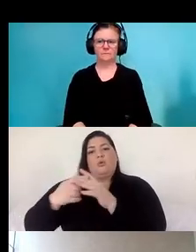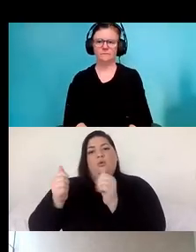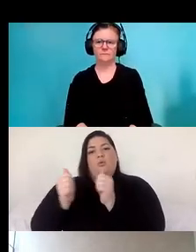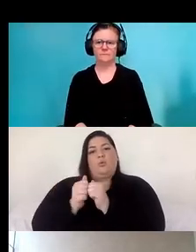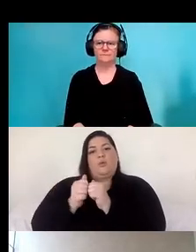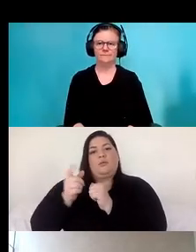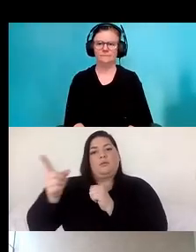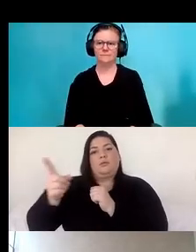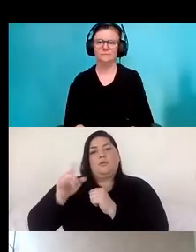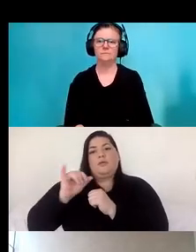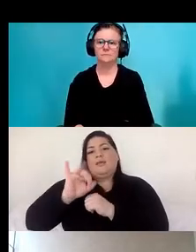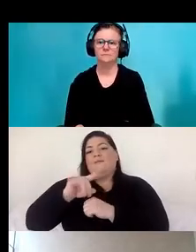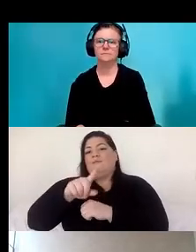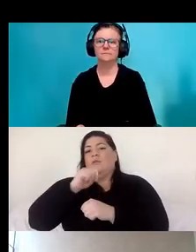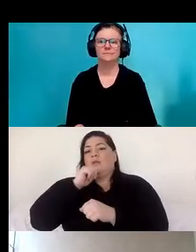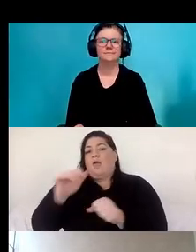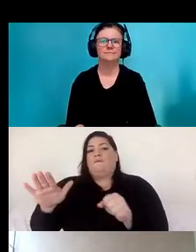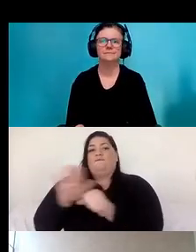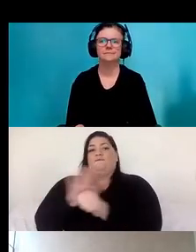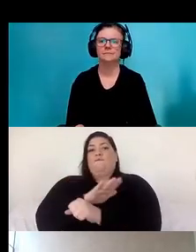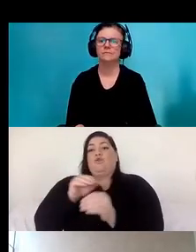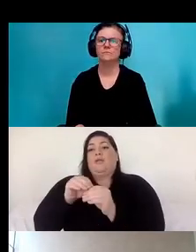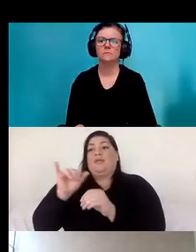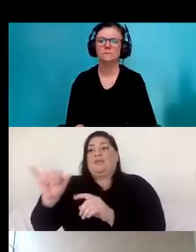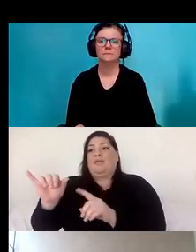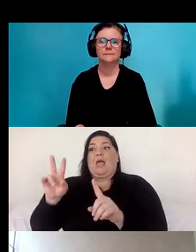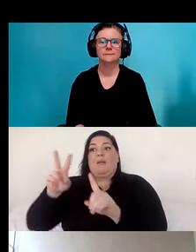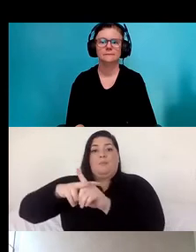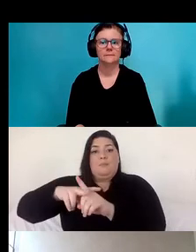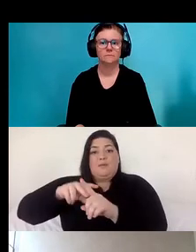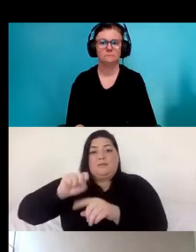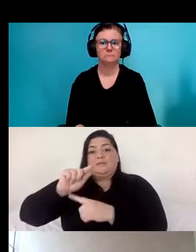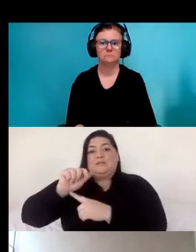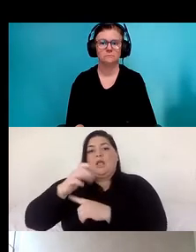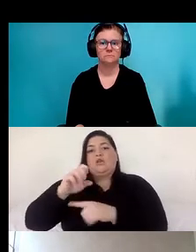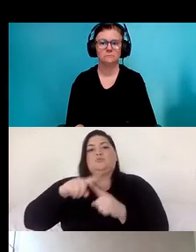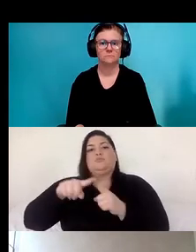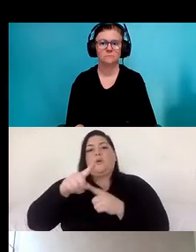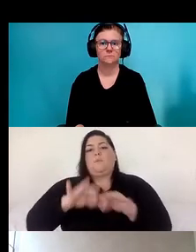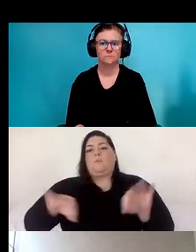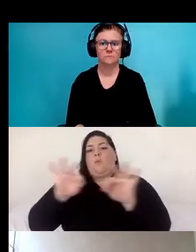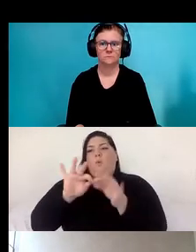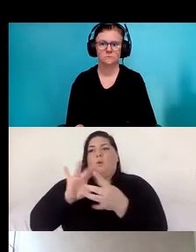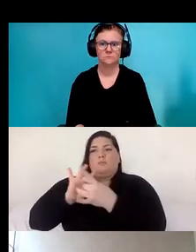fully in the implementation phase, they are building relationships with their community partners.